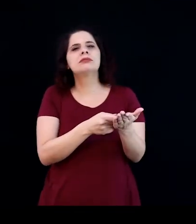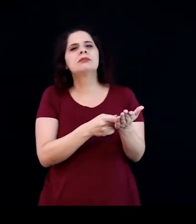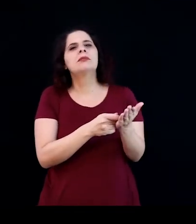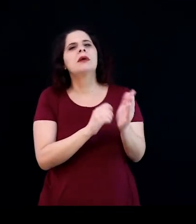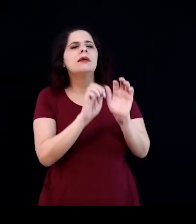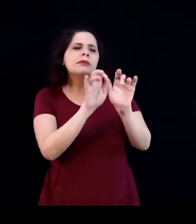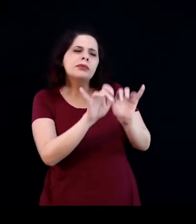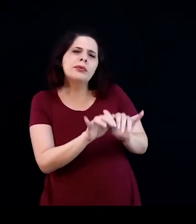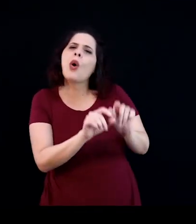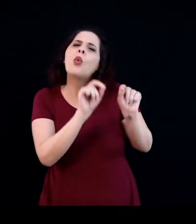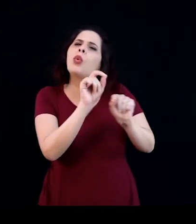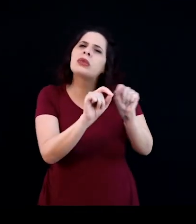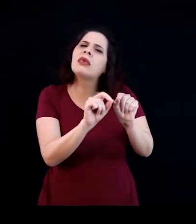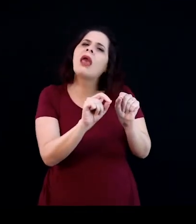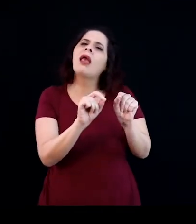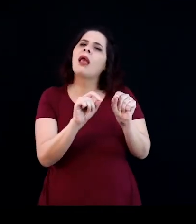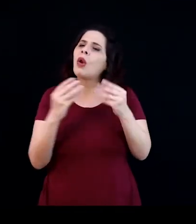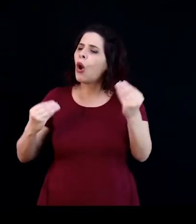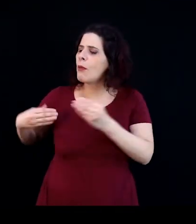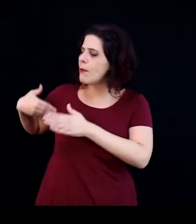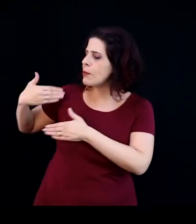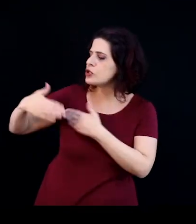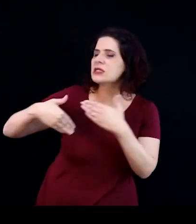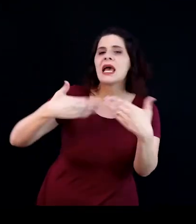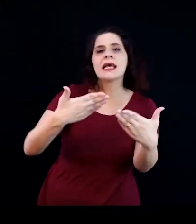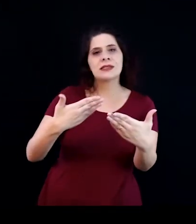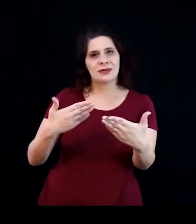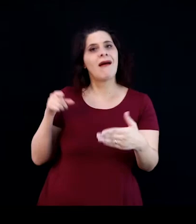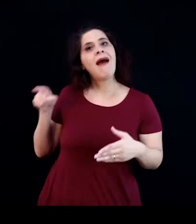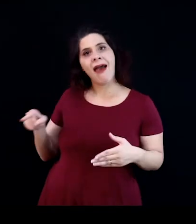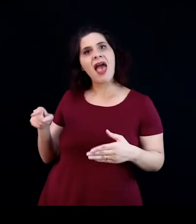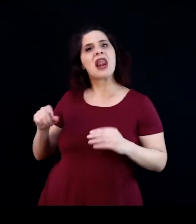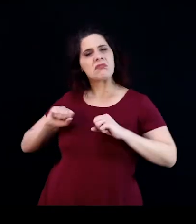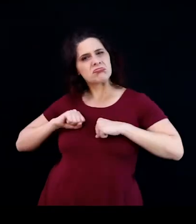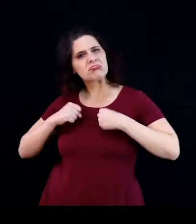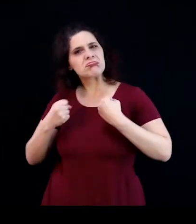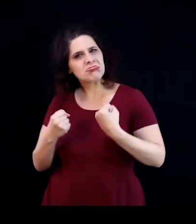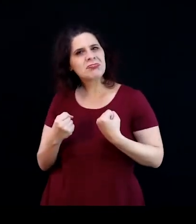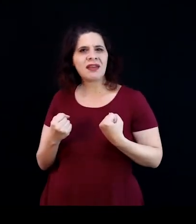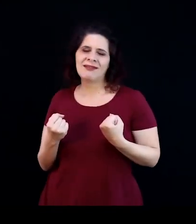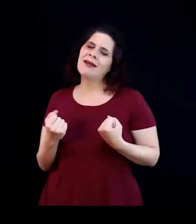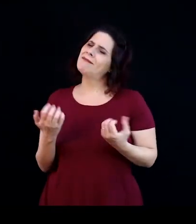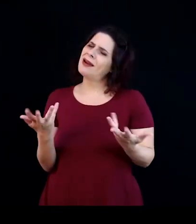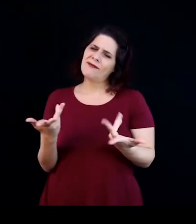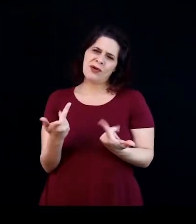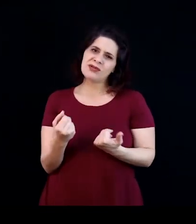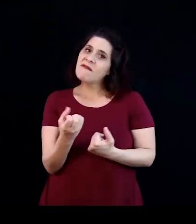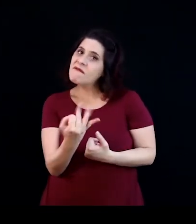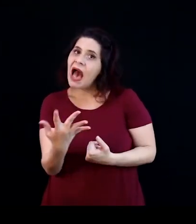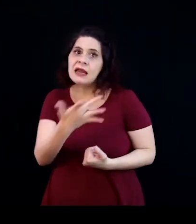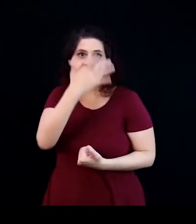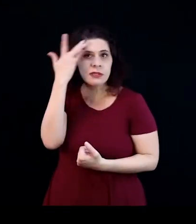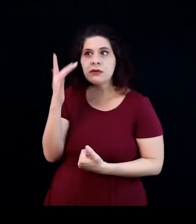And it was just an extraordinary effort, which many people appreciated. I certainly did.